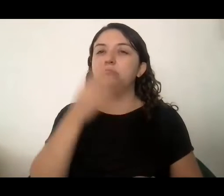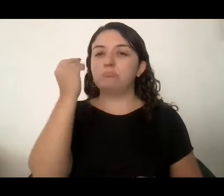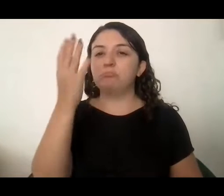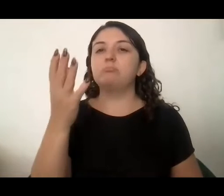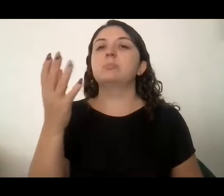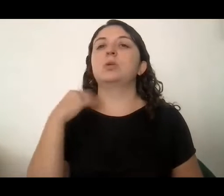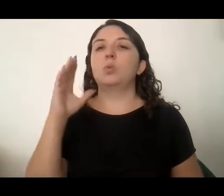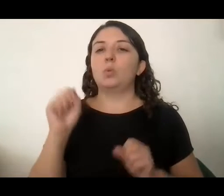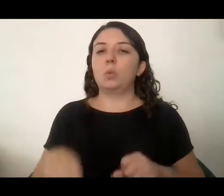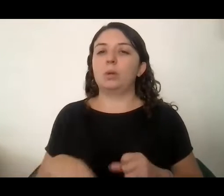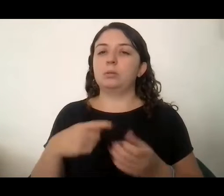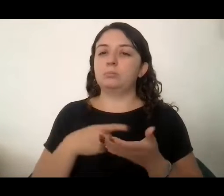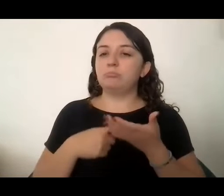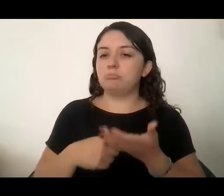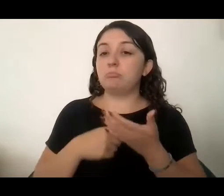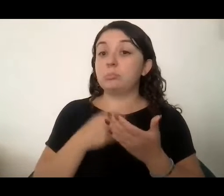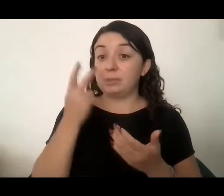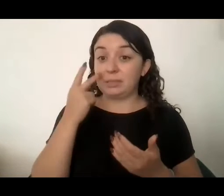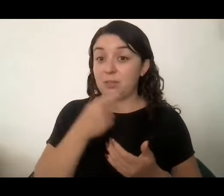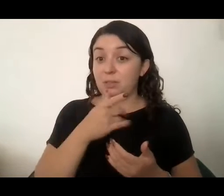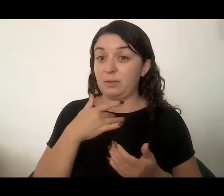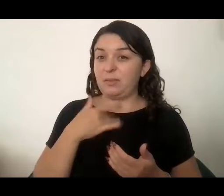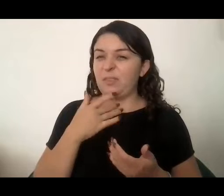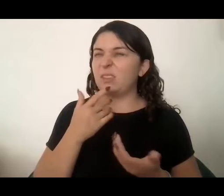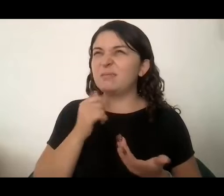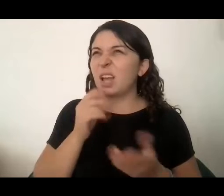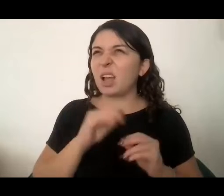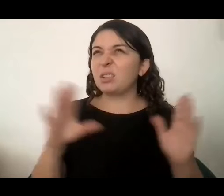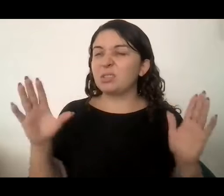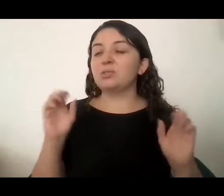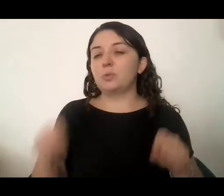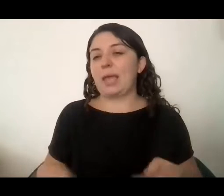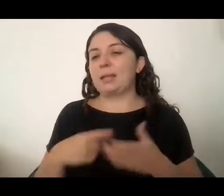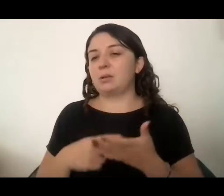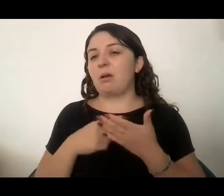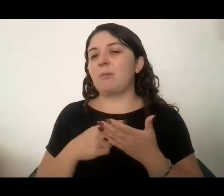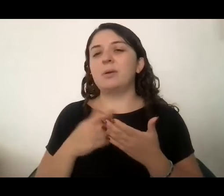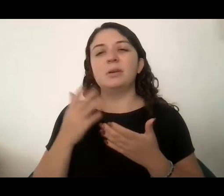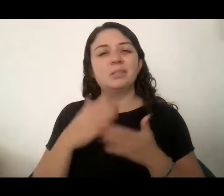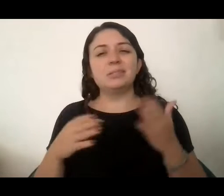talk through your situation with them if it feels fuzzy at all. Some situations are really clear